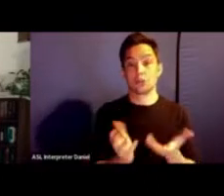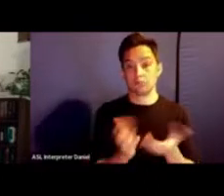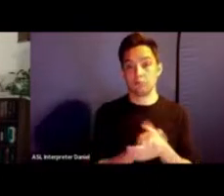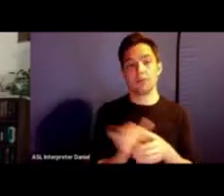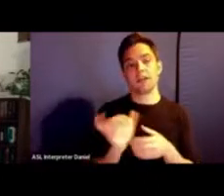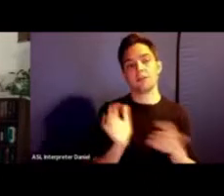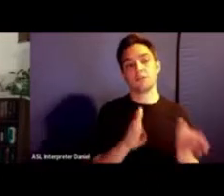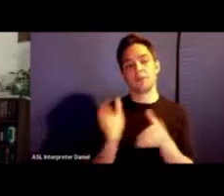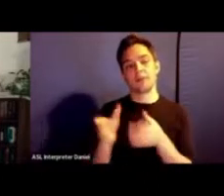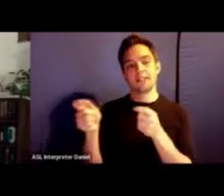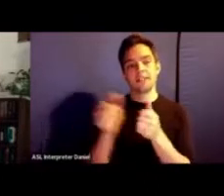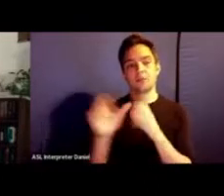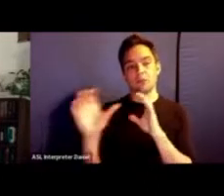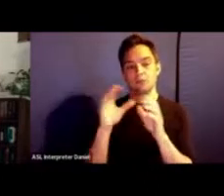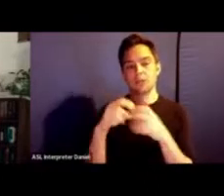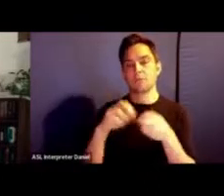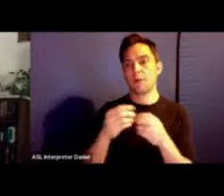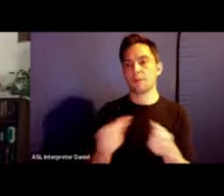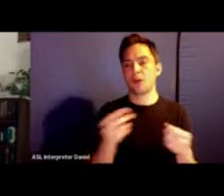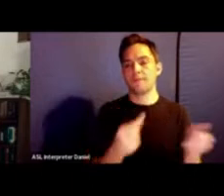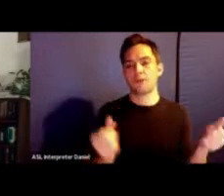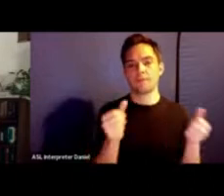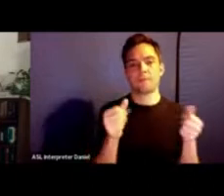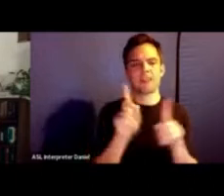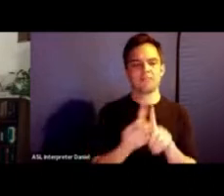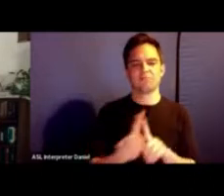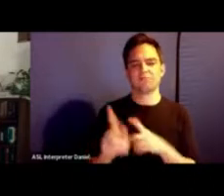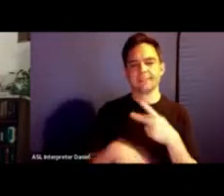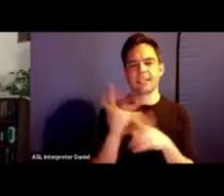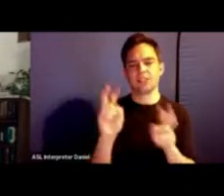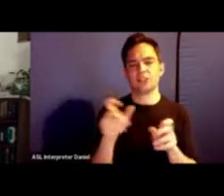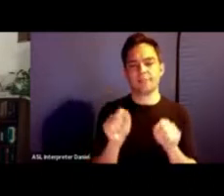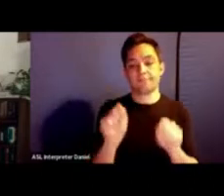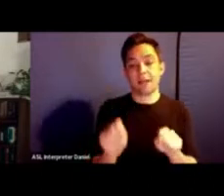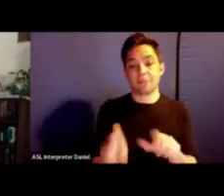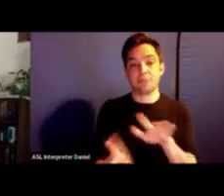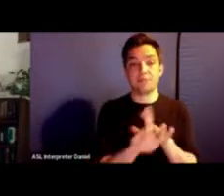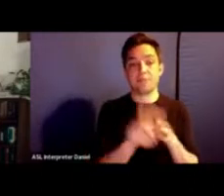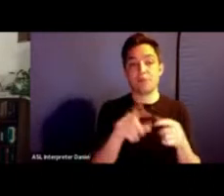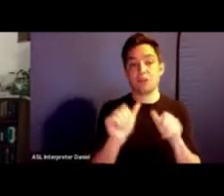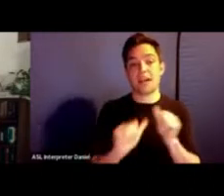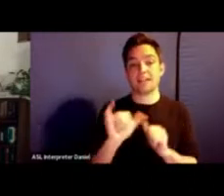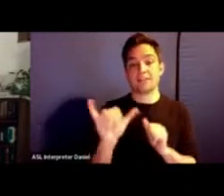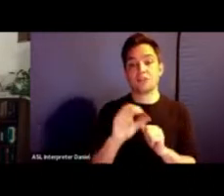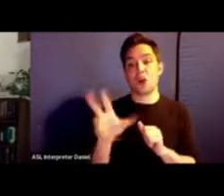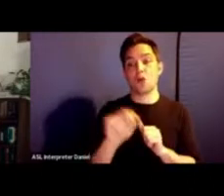dealing with communication and problem solving all the different kinds of issues that can come up when you're acting as your own employer or managing